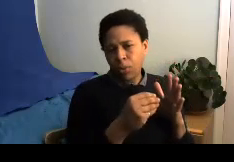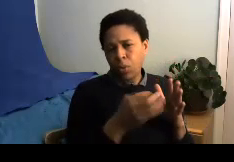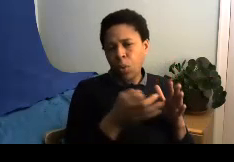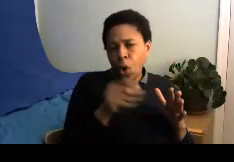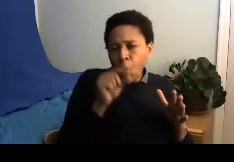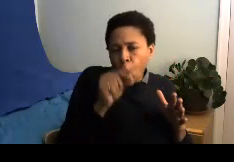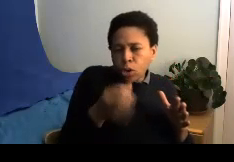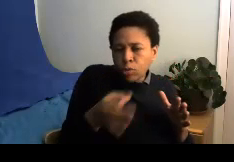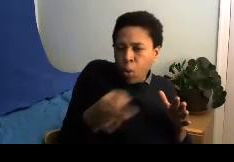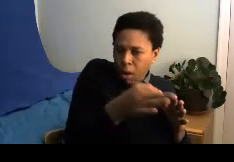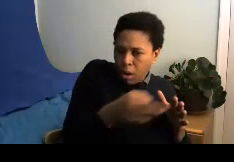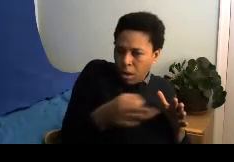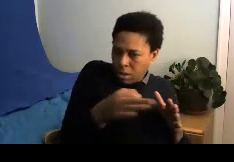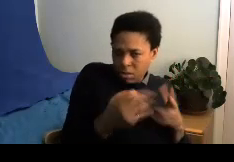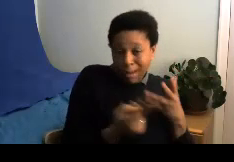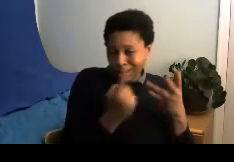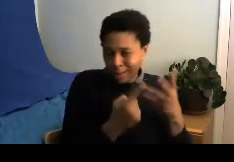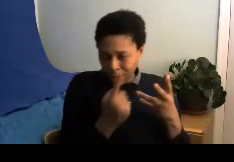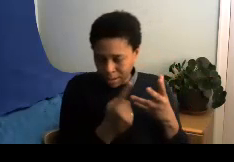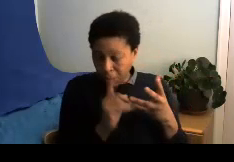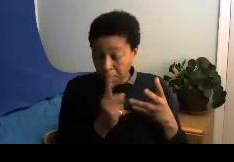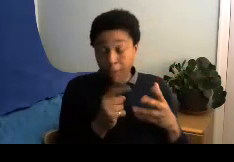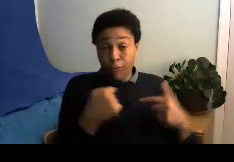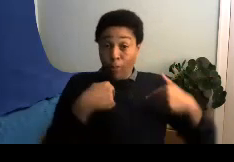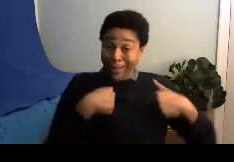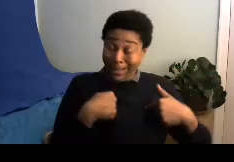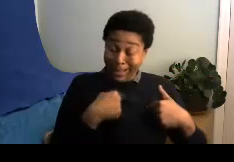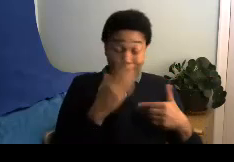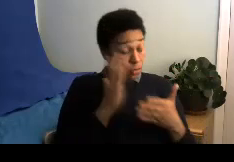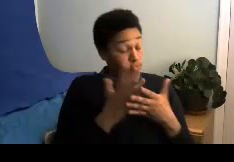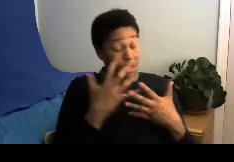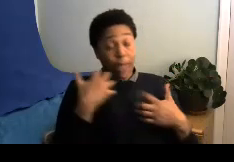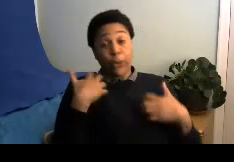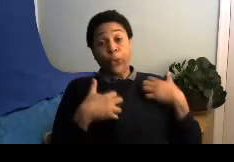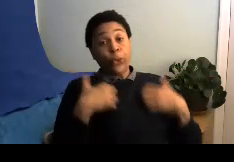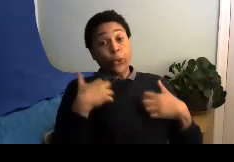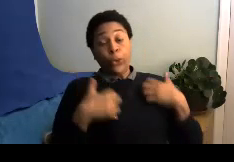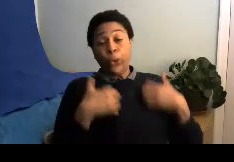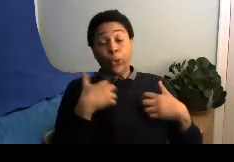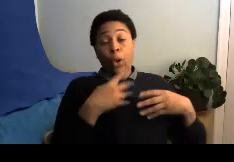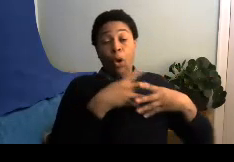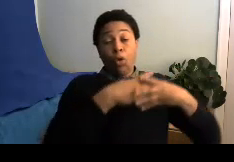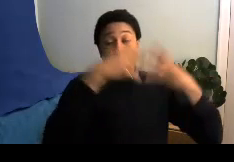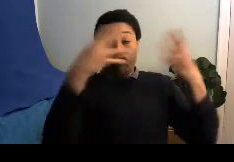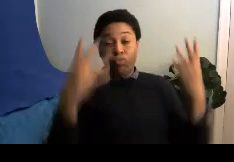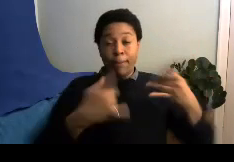was, you know, so exciting about Rainbow Milk is how by thinking